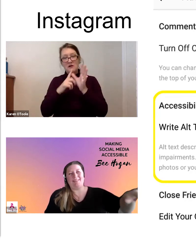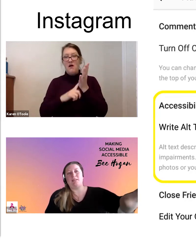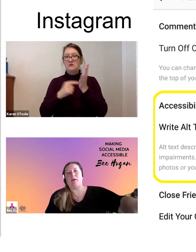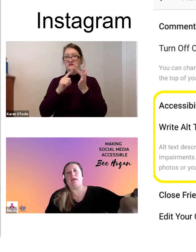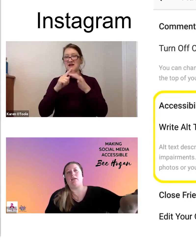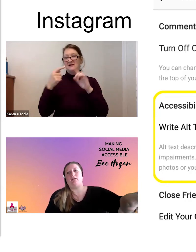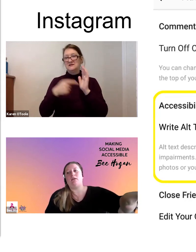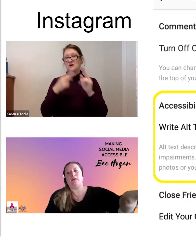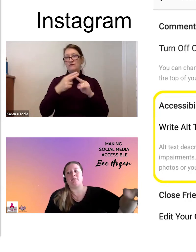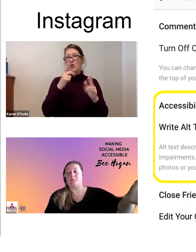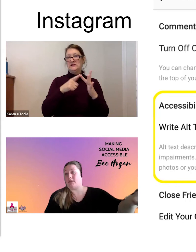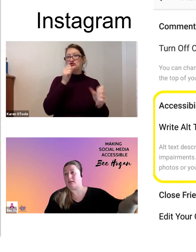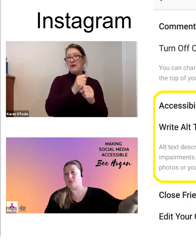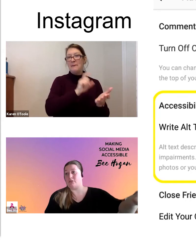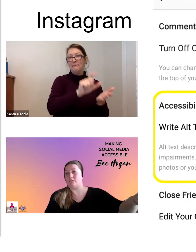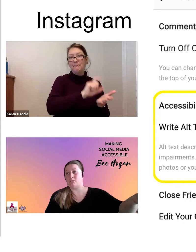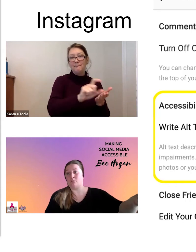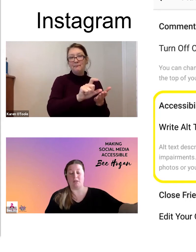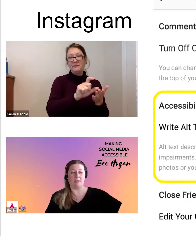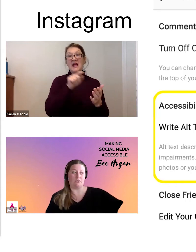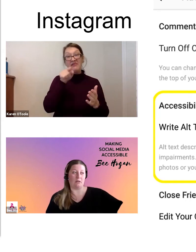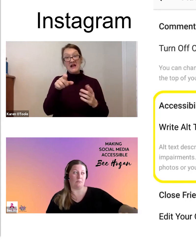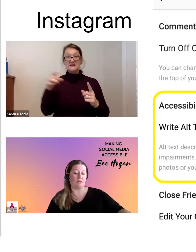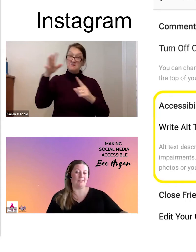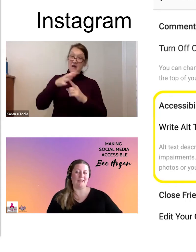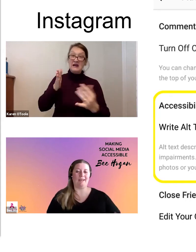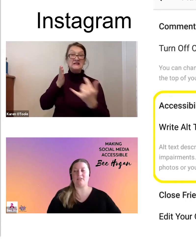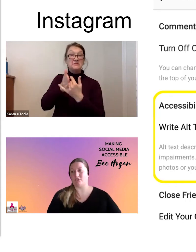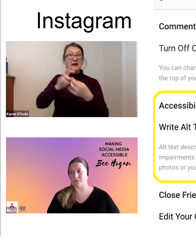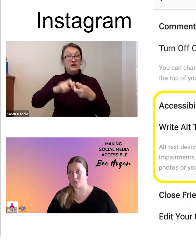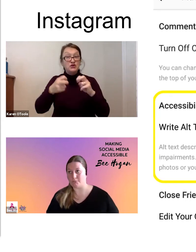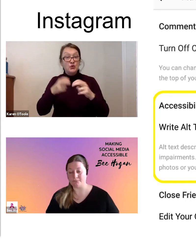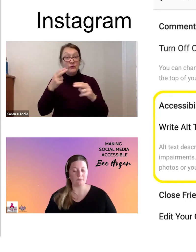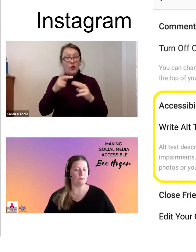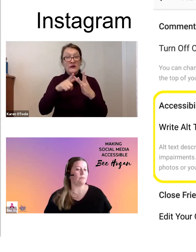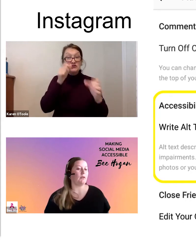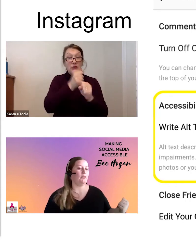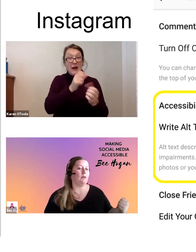this is the main accessibility issue with Instagram because it is just visual.